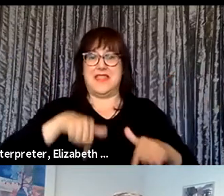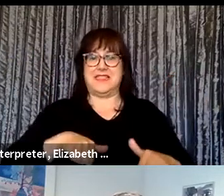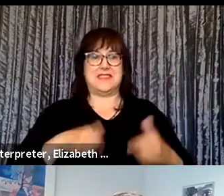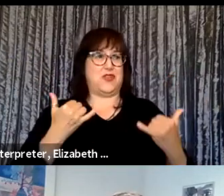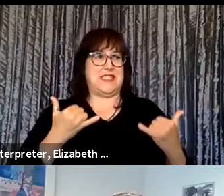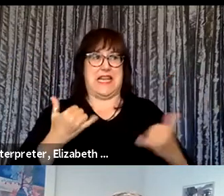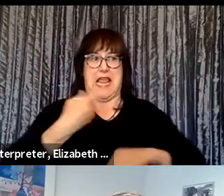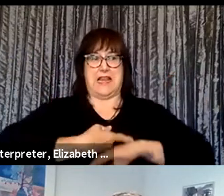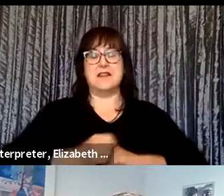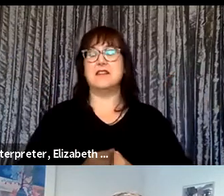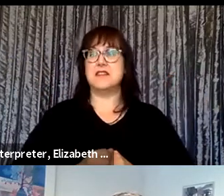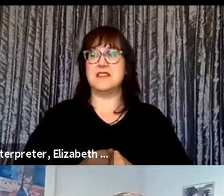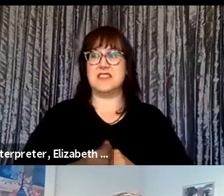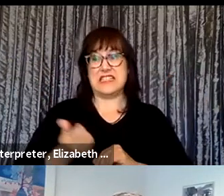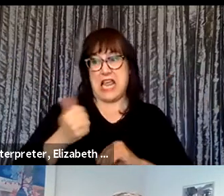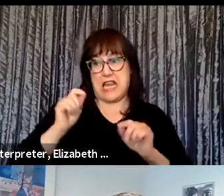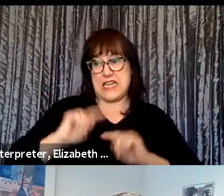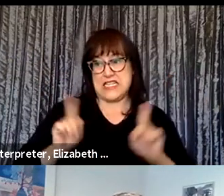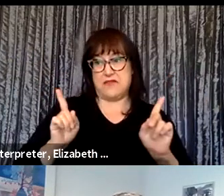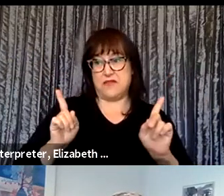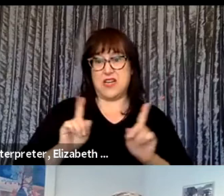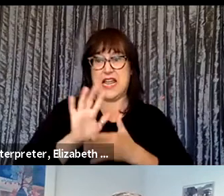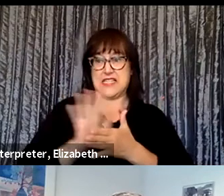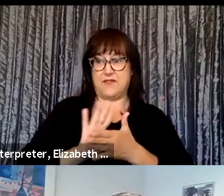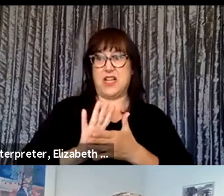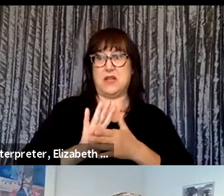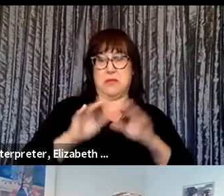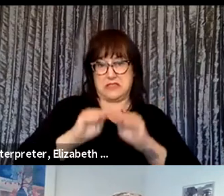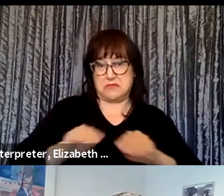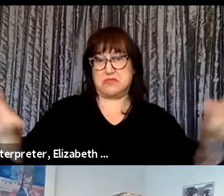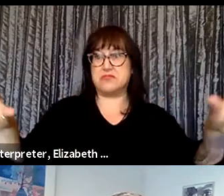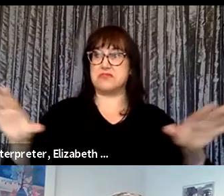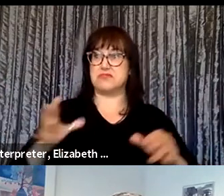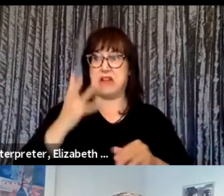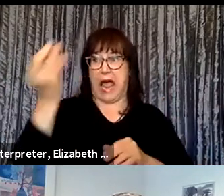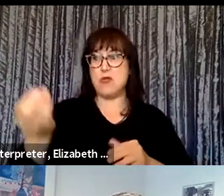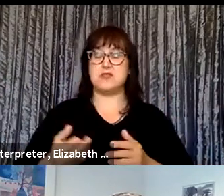And is it any different as the film is being released in public? Is it, is it more,